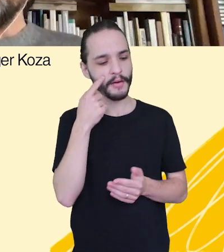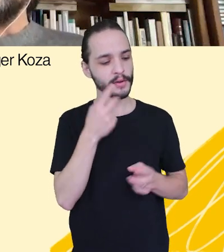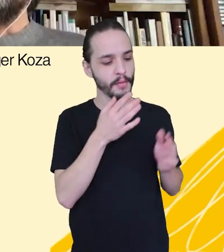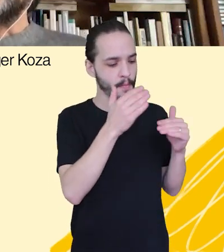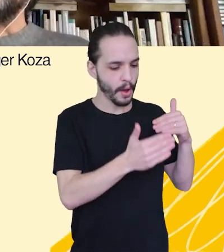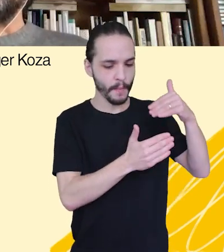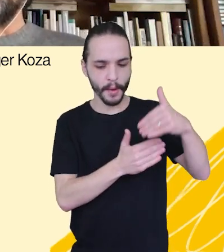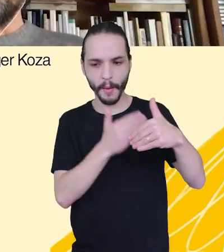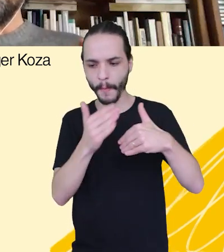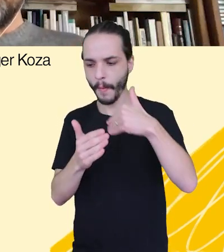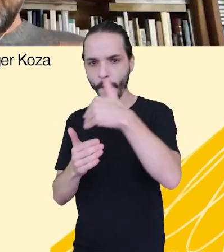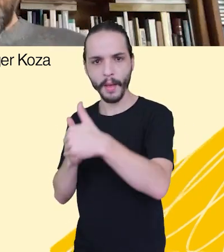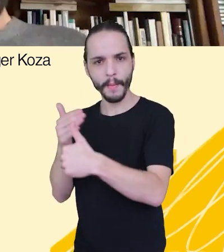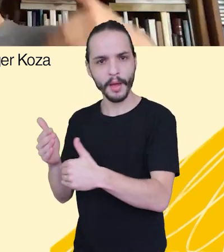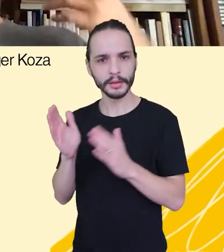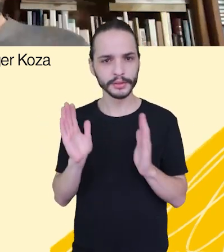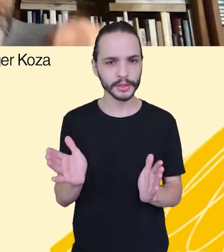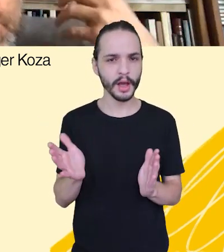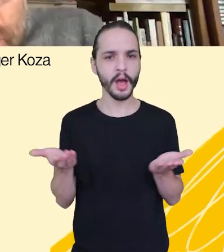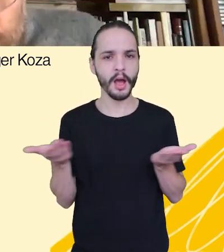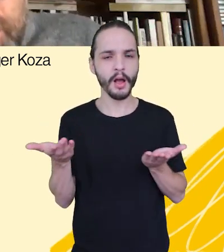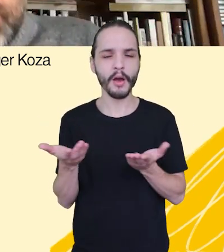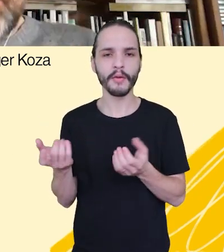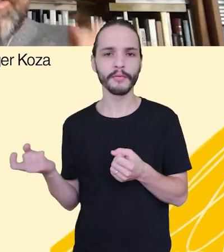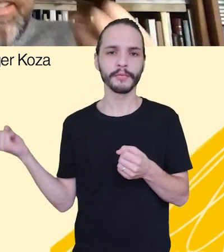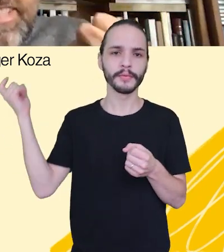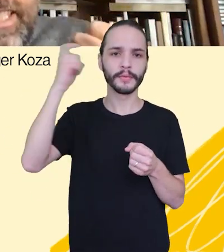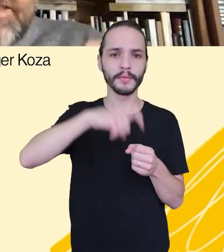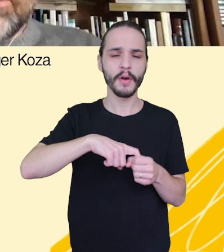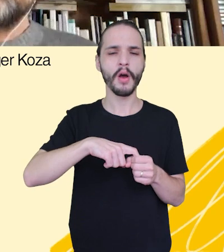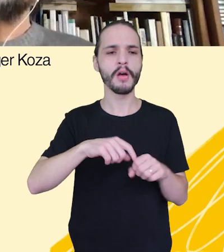But let's go again into the scenes.